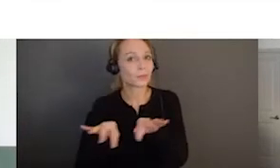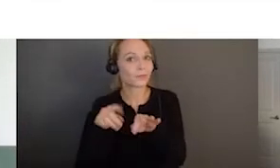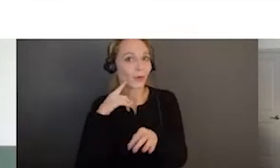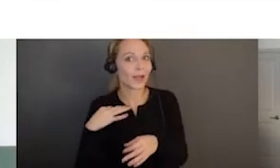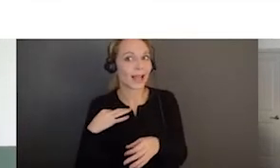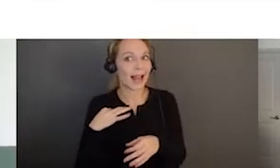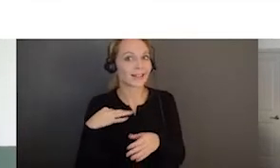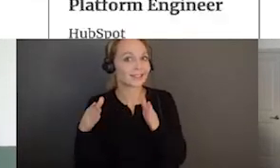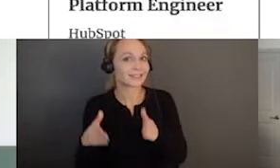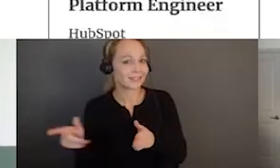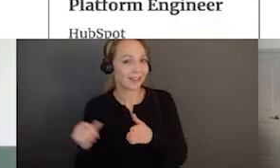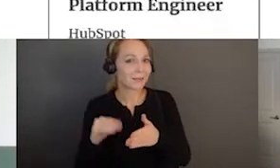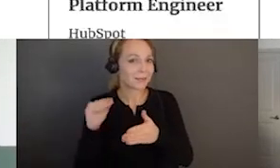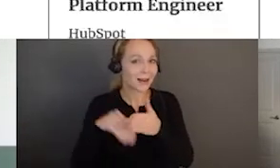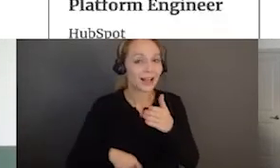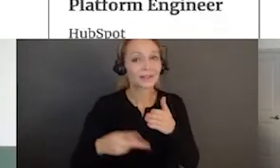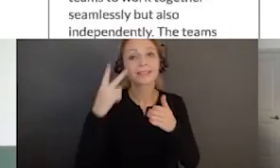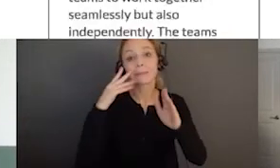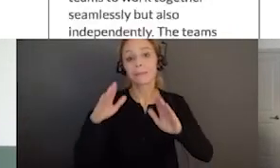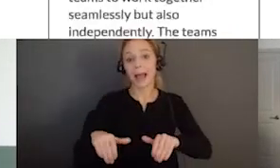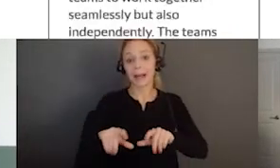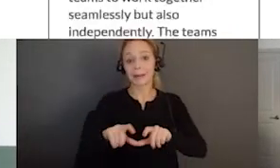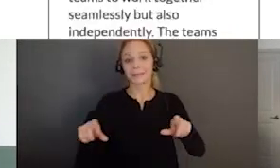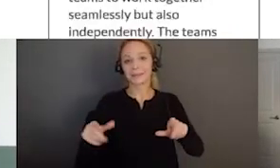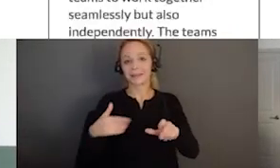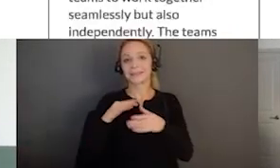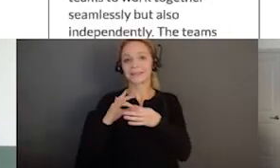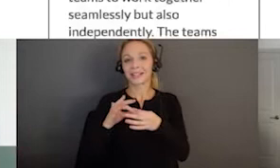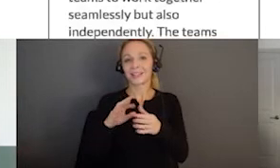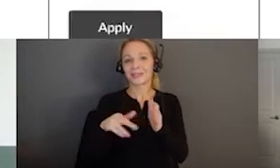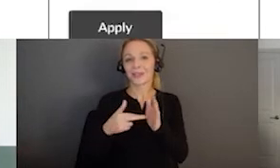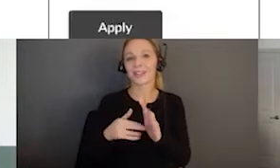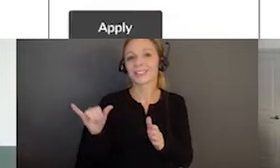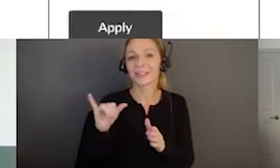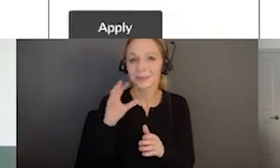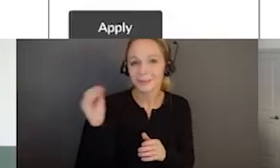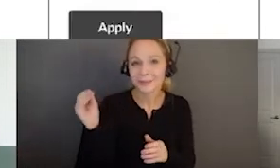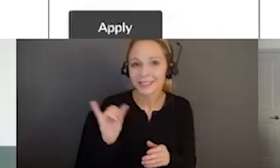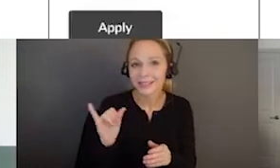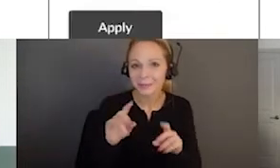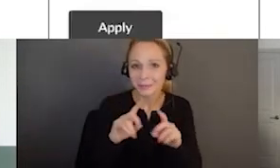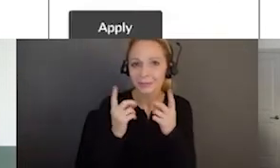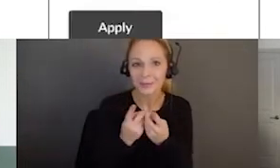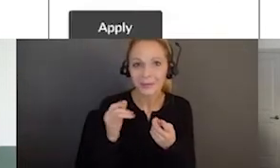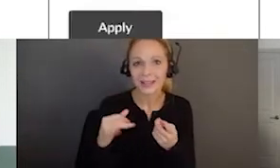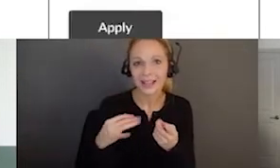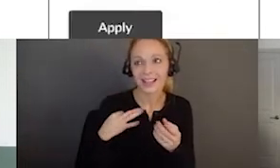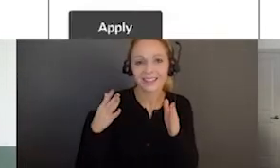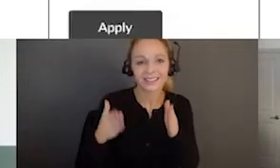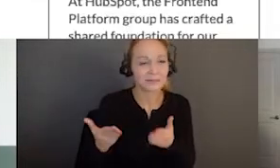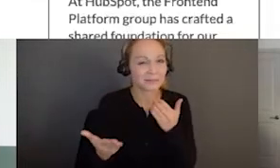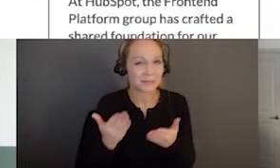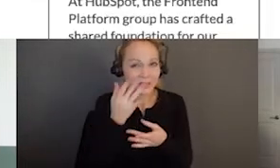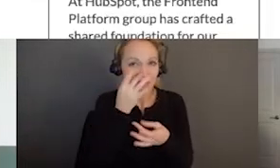ALSO THE BOTTOM TO THE PAGE, THERE'S RELATED ROLES AT THE SAME COMPANY AND SAME DEPARTMENT THAT THE CANDIDATE MIGHT BE INTERESTED IN.